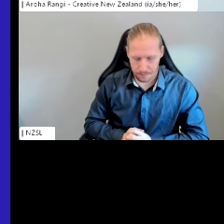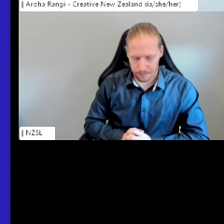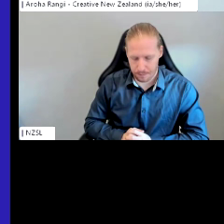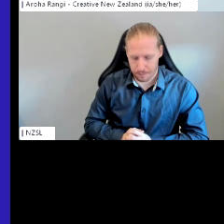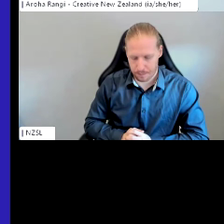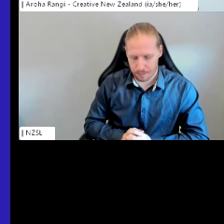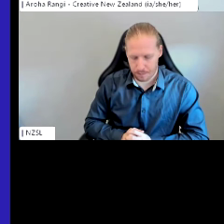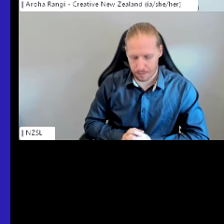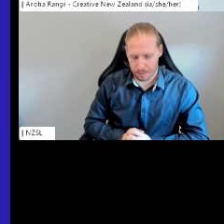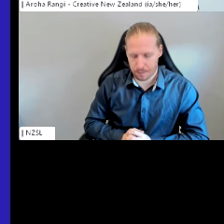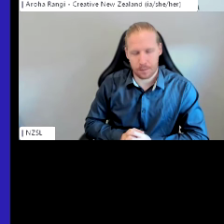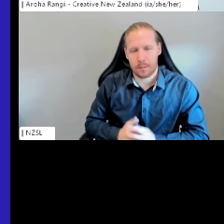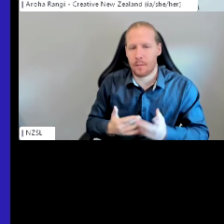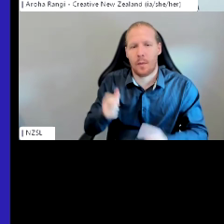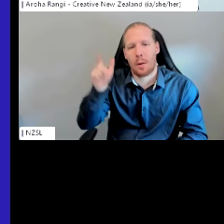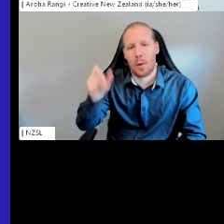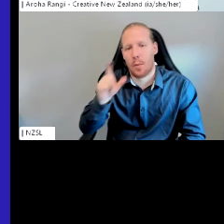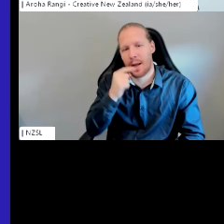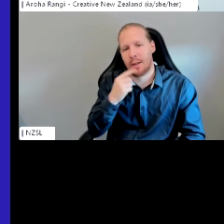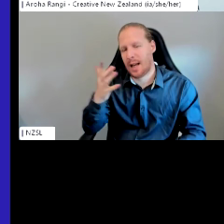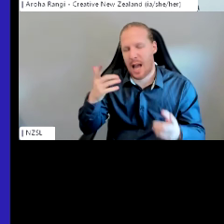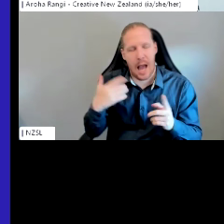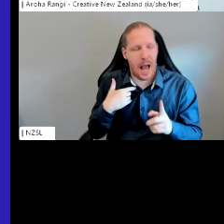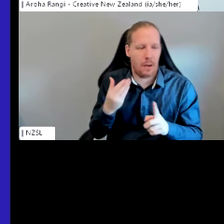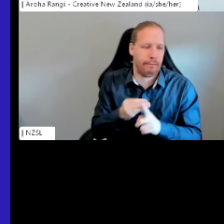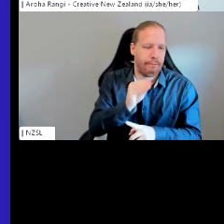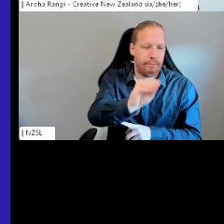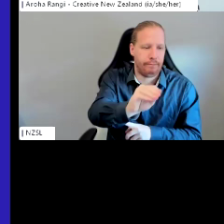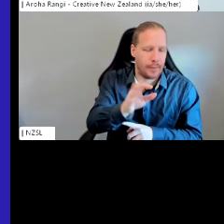your electricity bill and then I'll leave the rest to you." Um some of your bigger